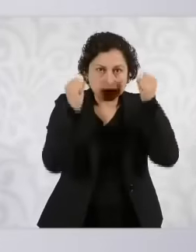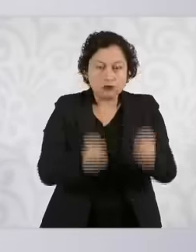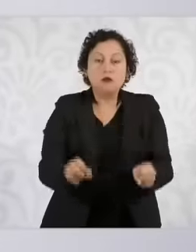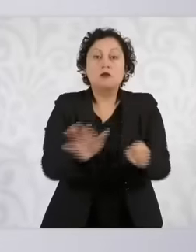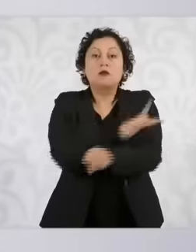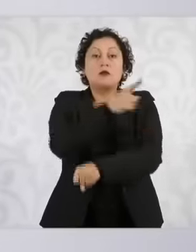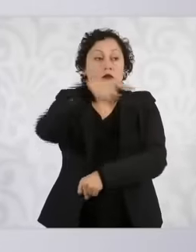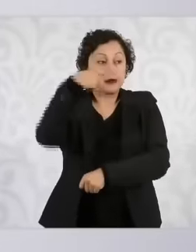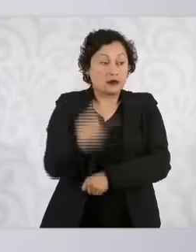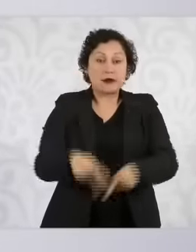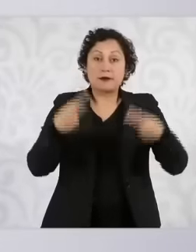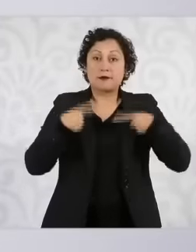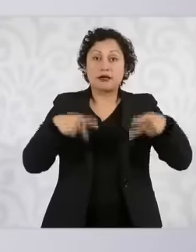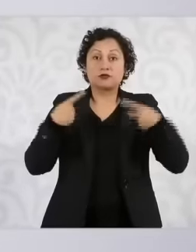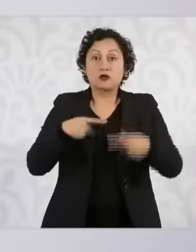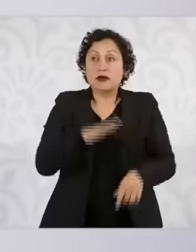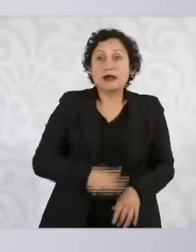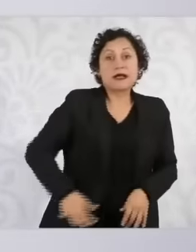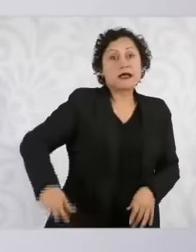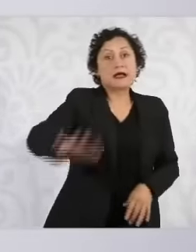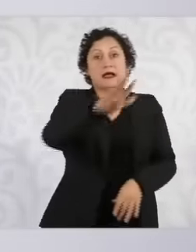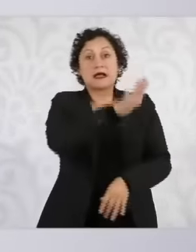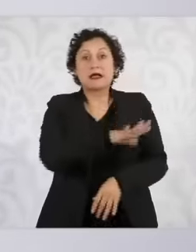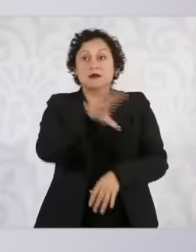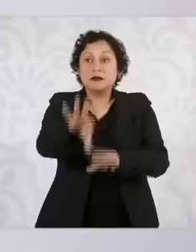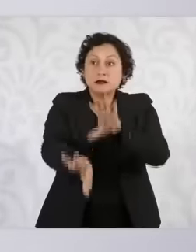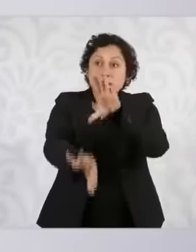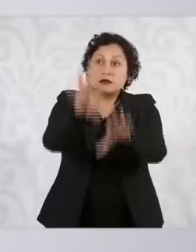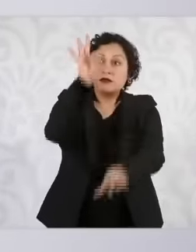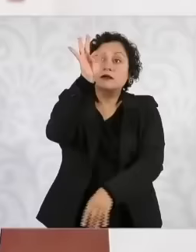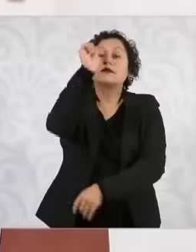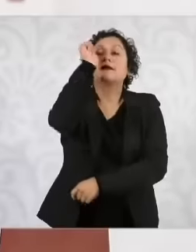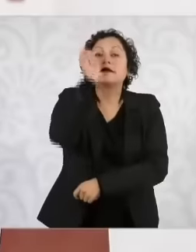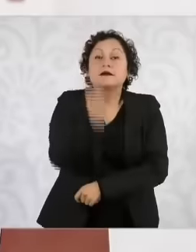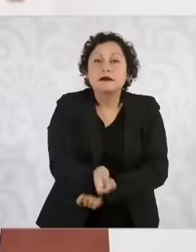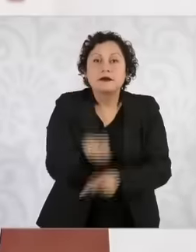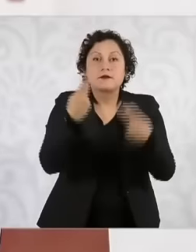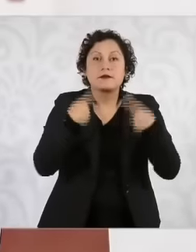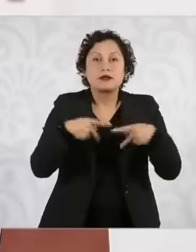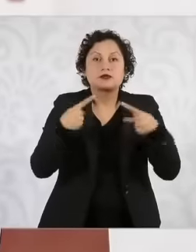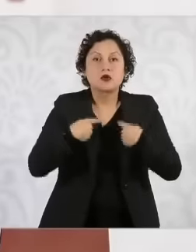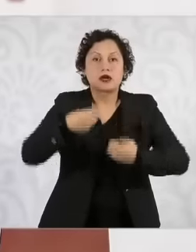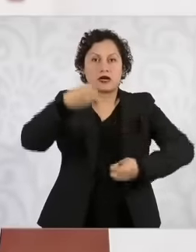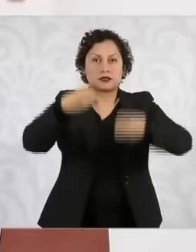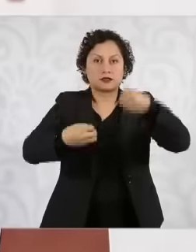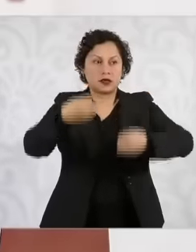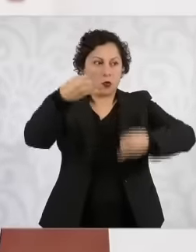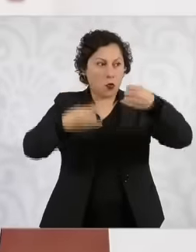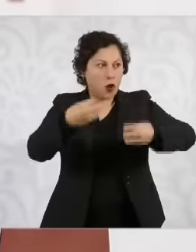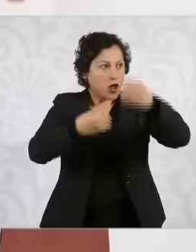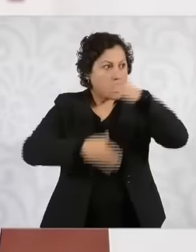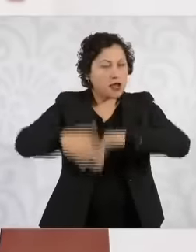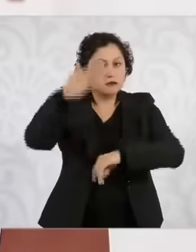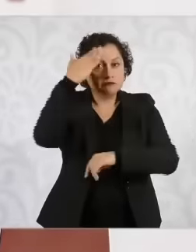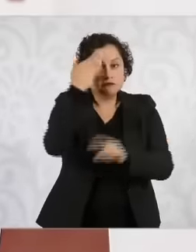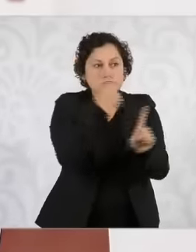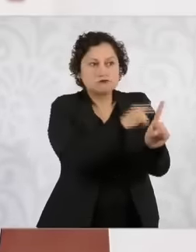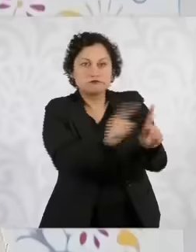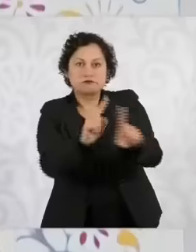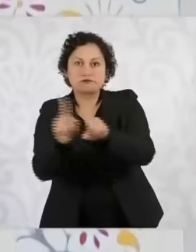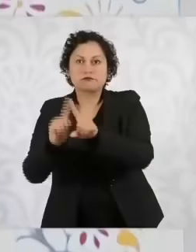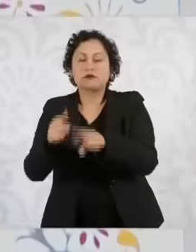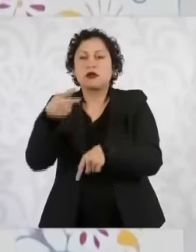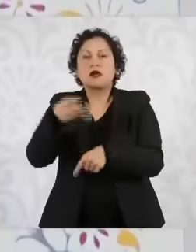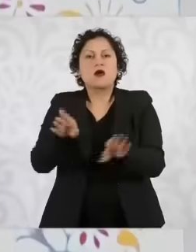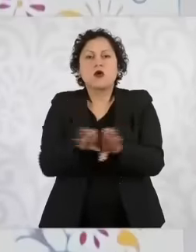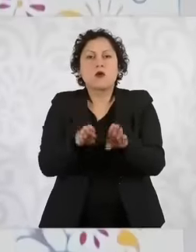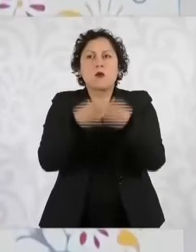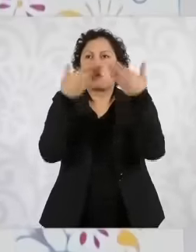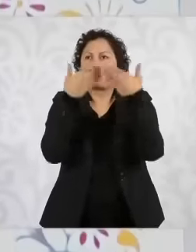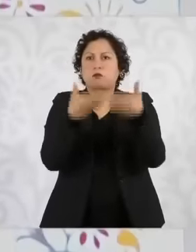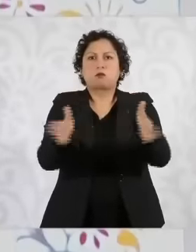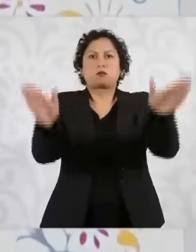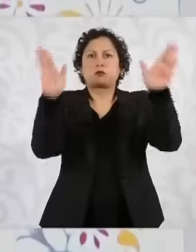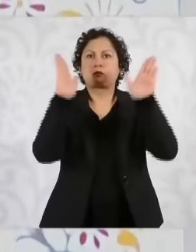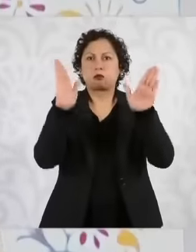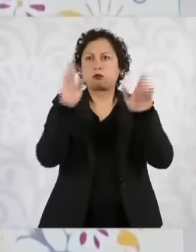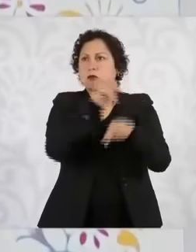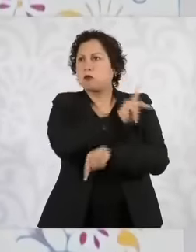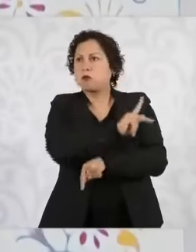of the court based on an open transparent public selection process where